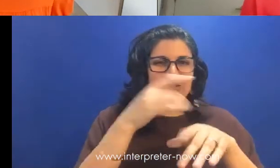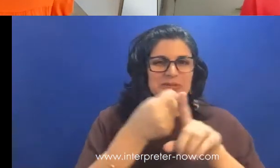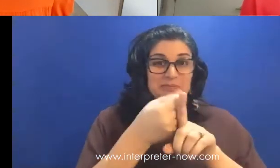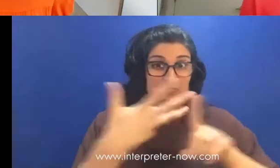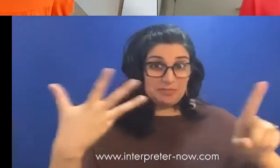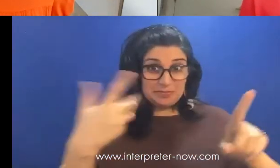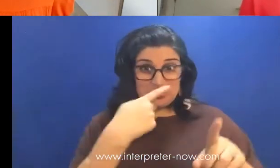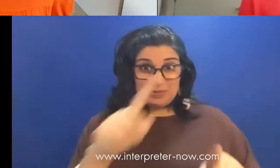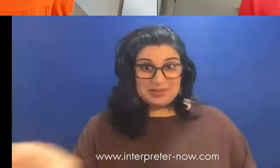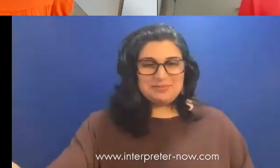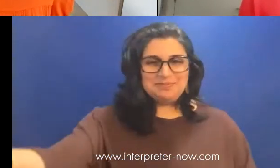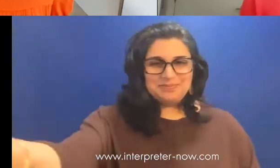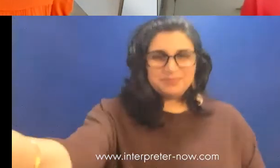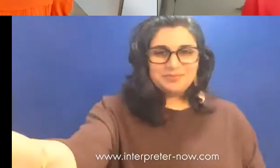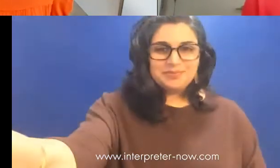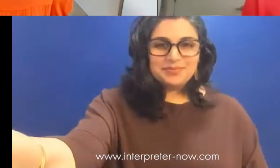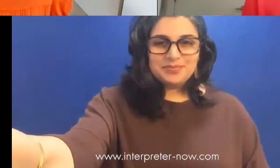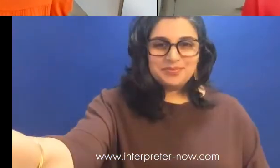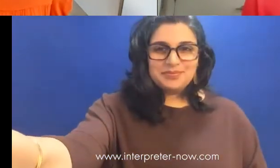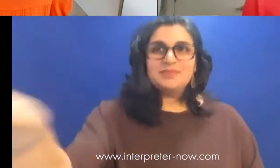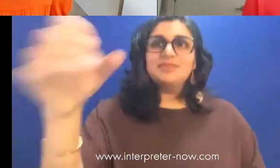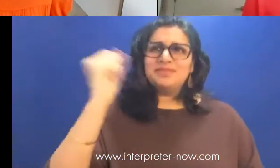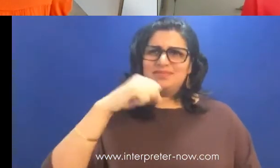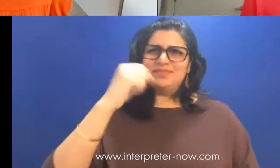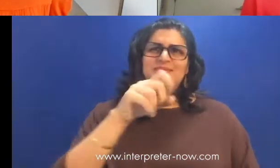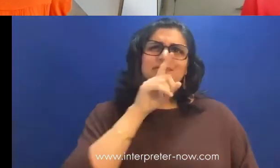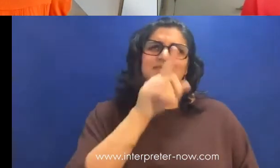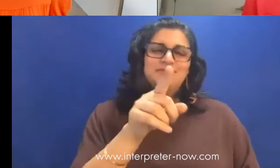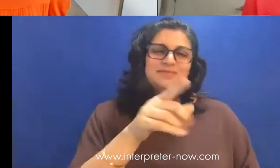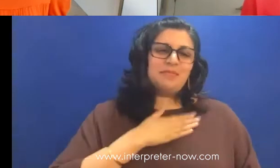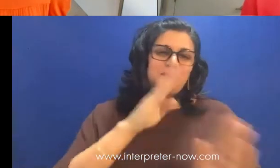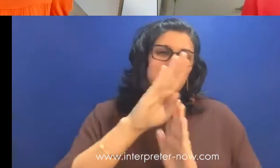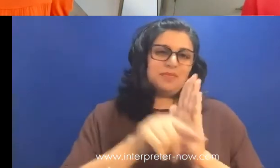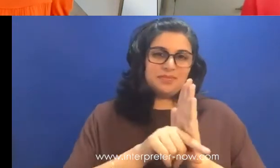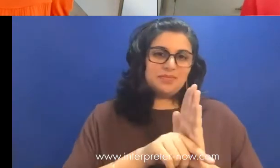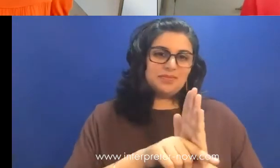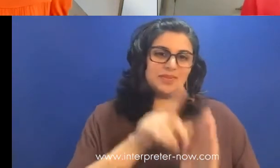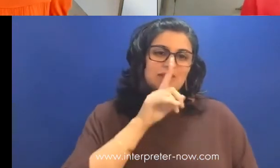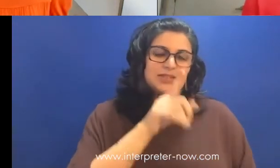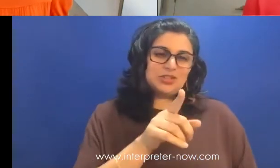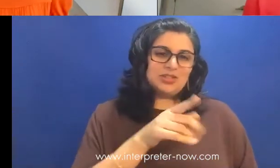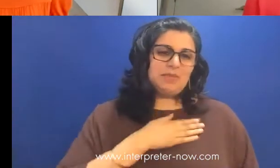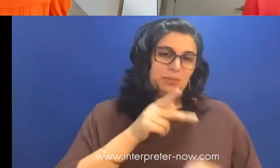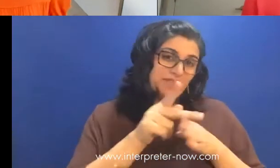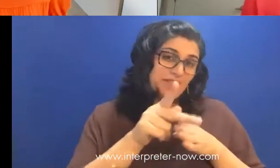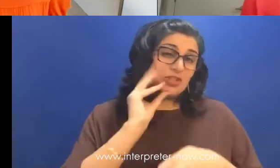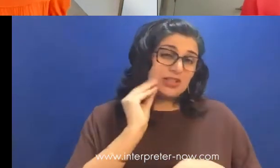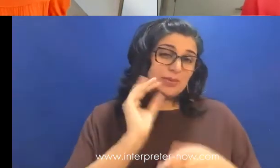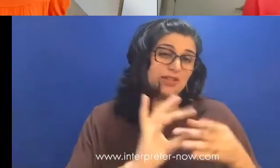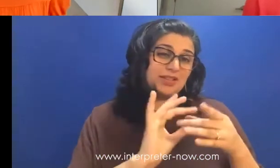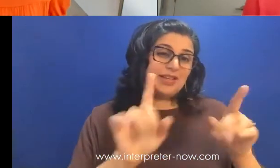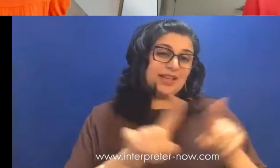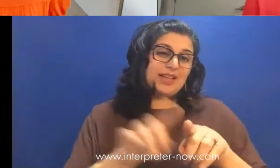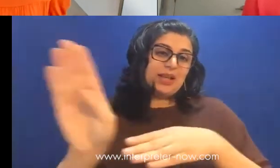Yeah, and actually, again, my professional experience is as a business journalist.